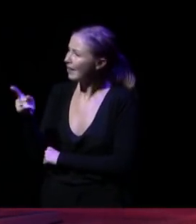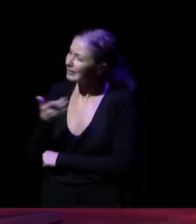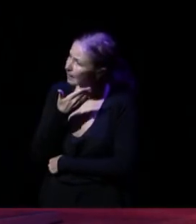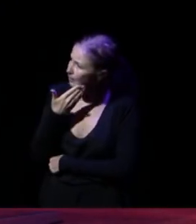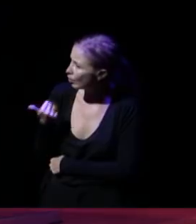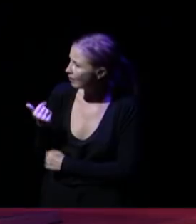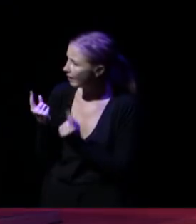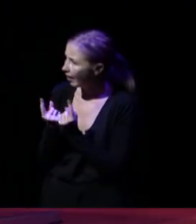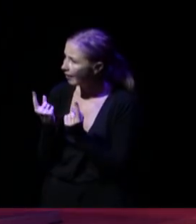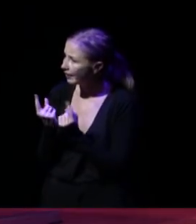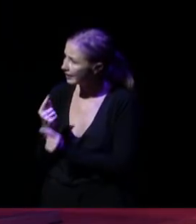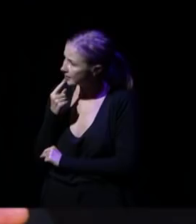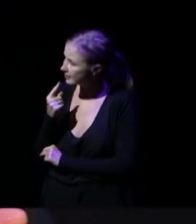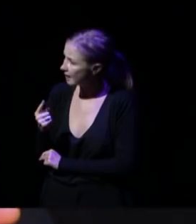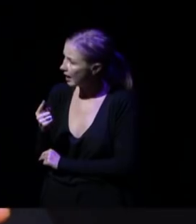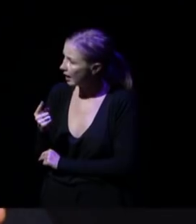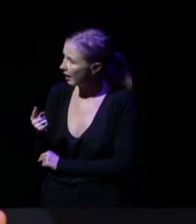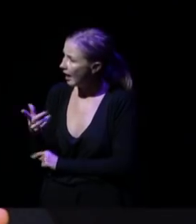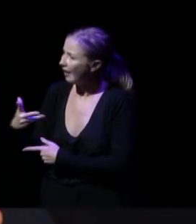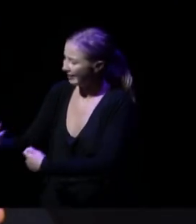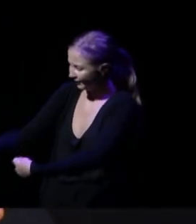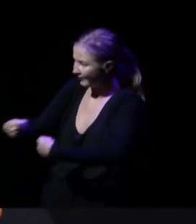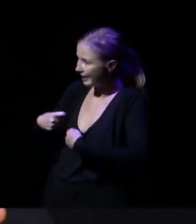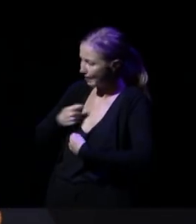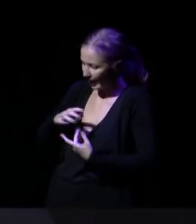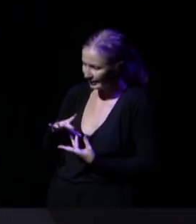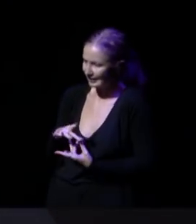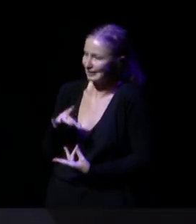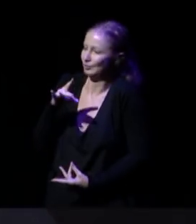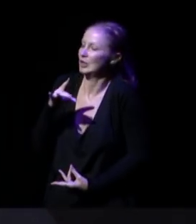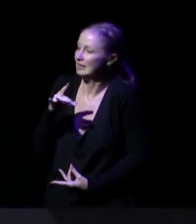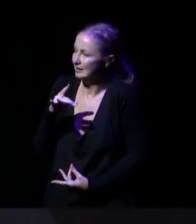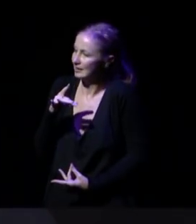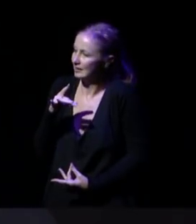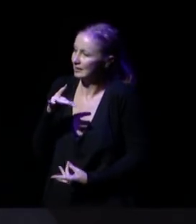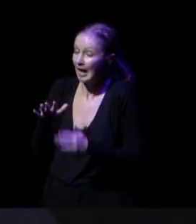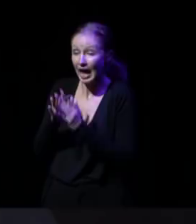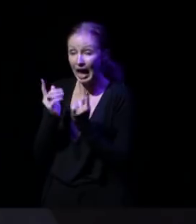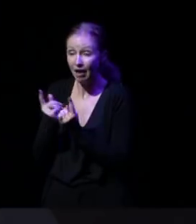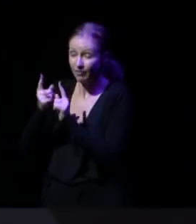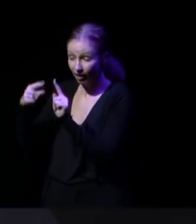and it feeds my spirit and my sense of all that I have done to work on myself.